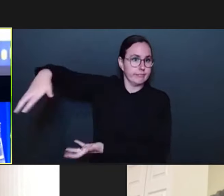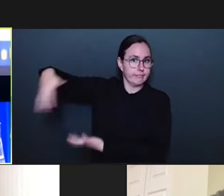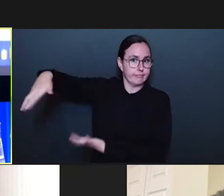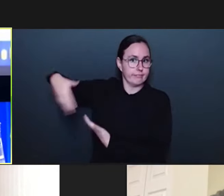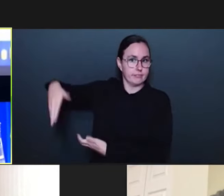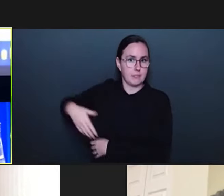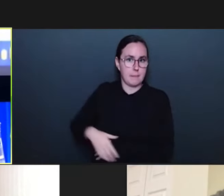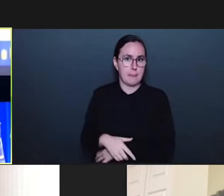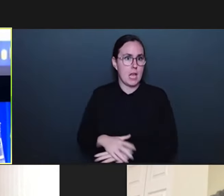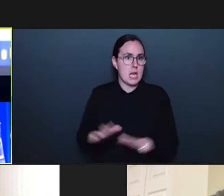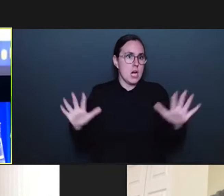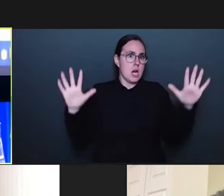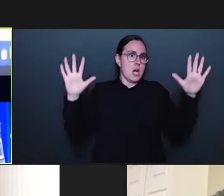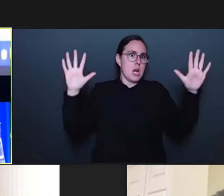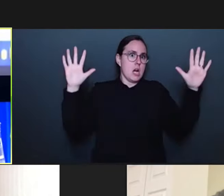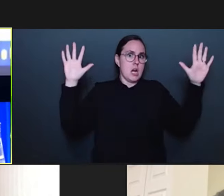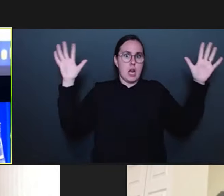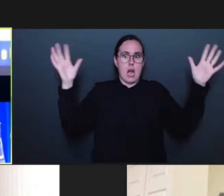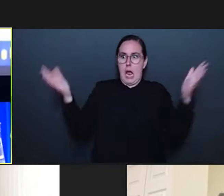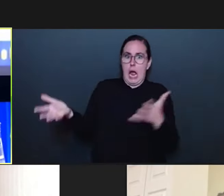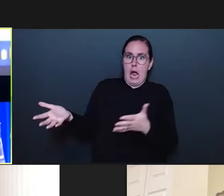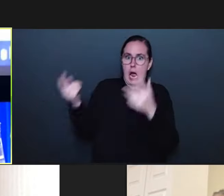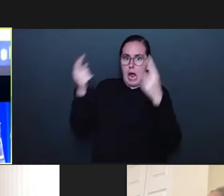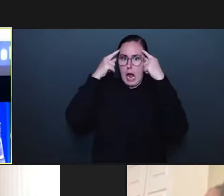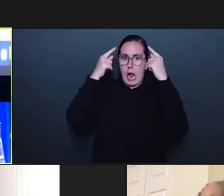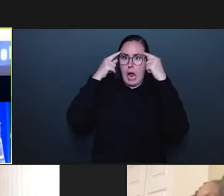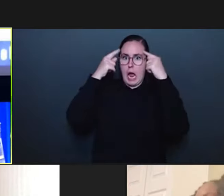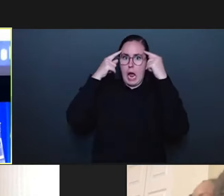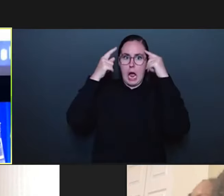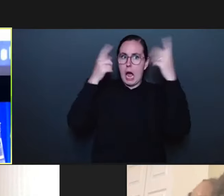and everybody just ran, and you could see the potential conflict, even the supermarkets, people